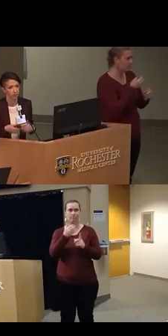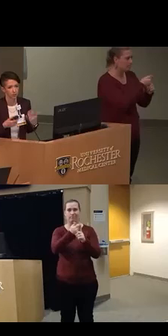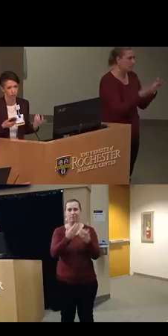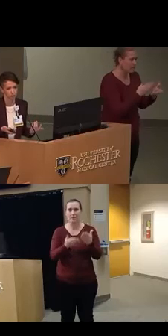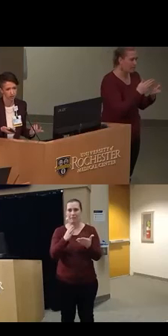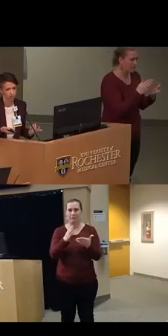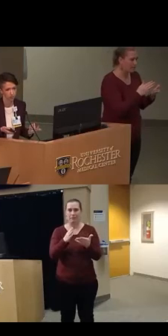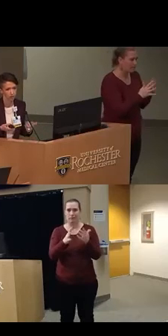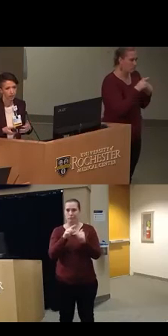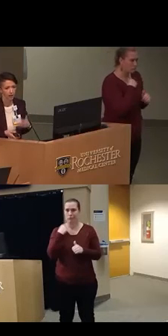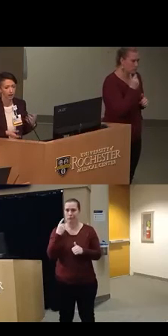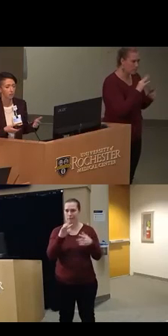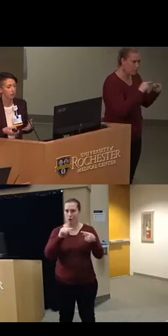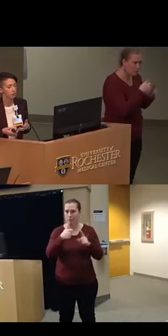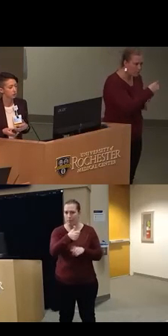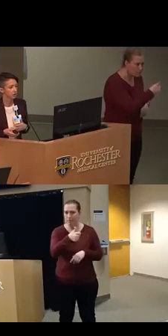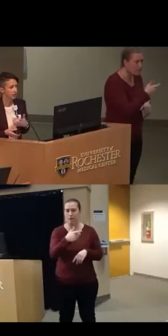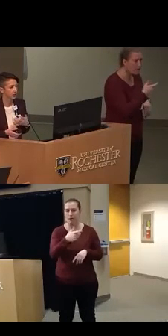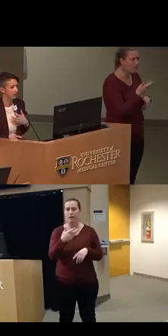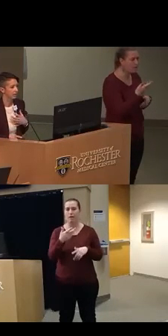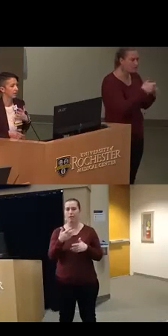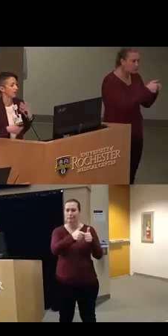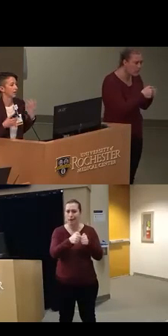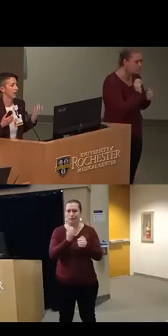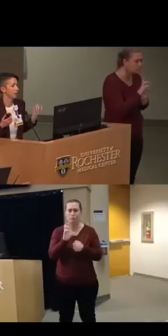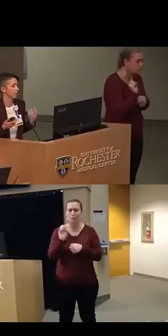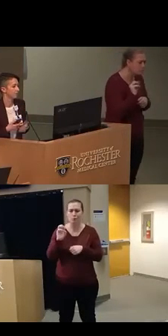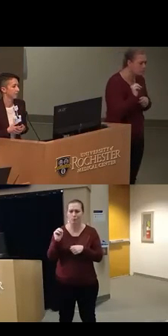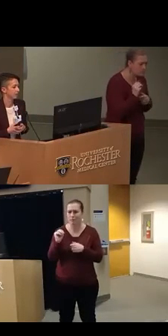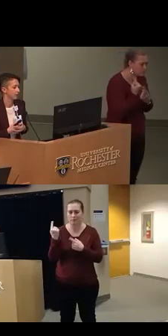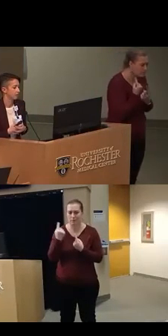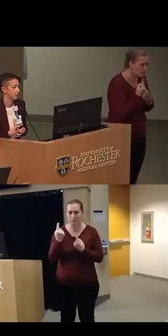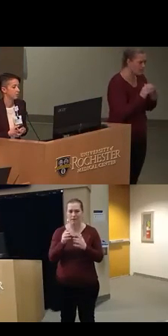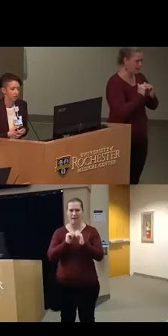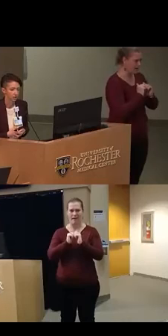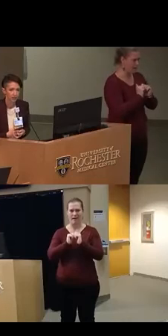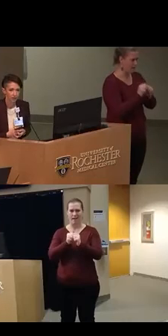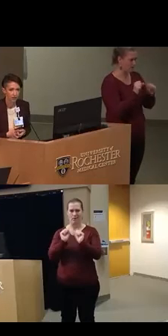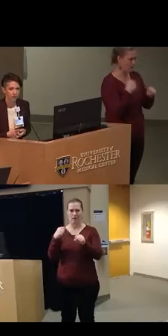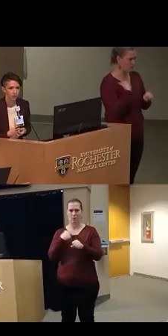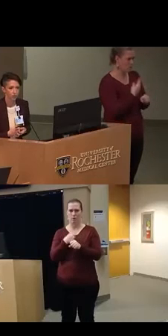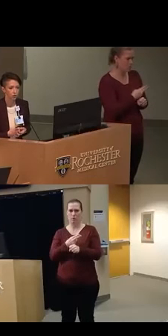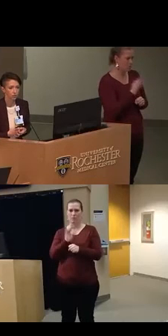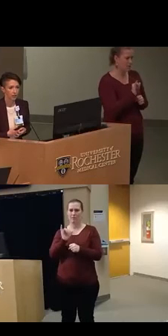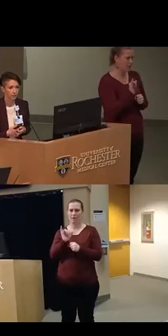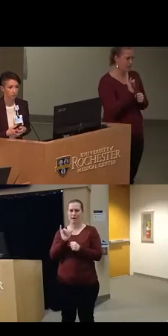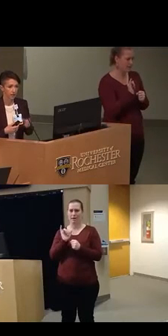or a social media post how can we use the connect um um an extend framework to provide support not